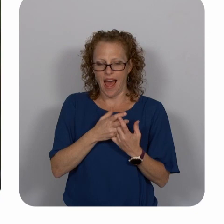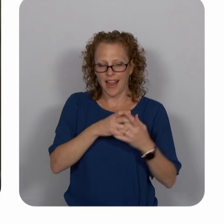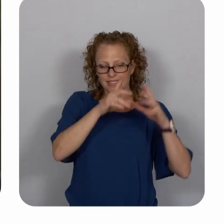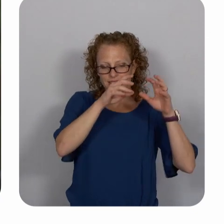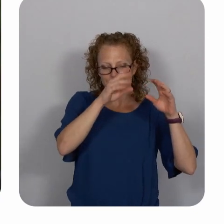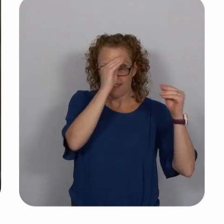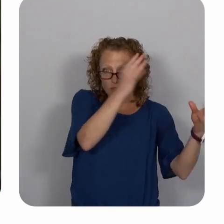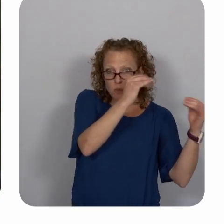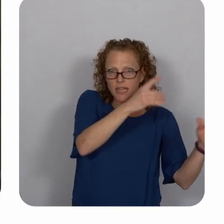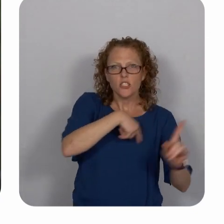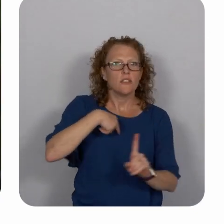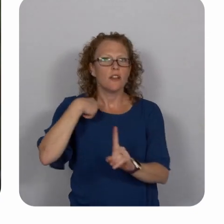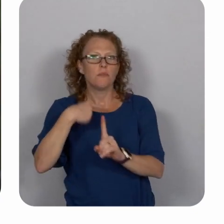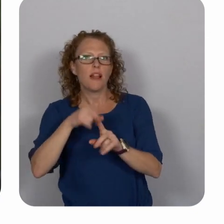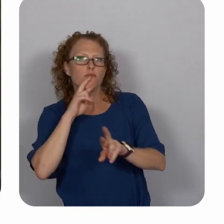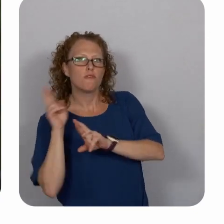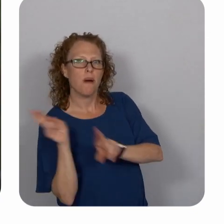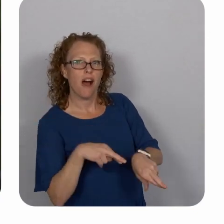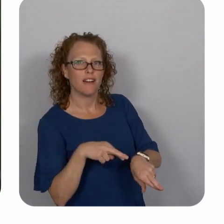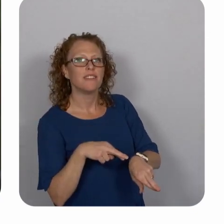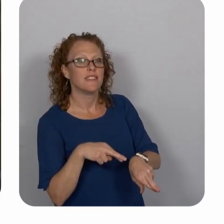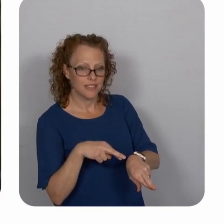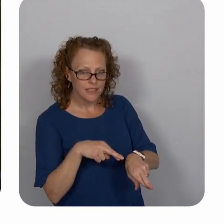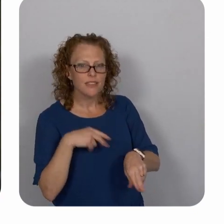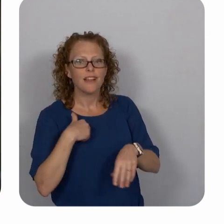an enriched response and send it back to our users.